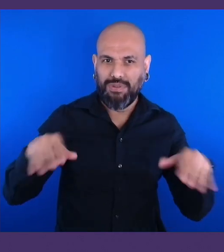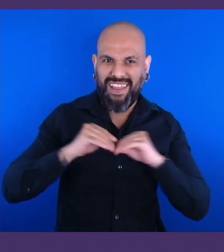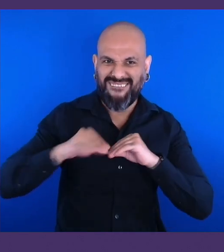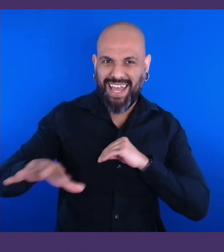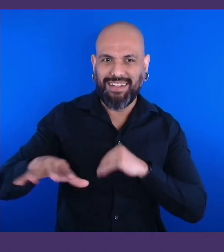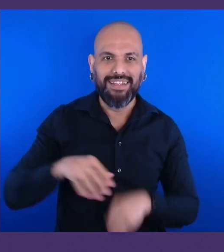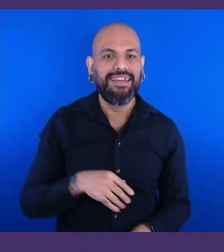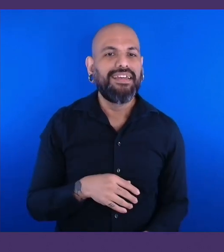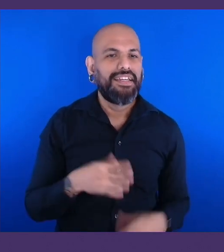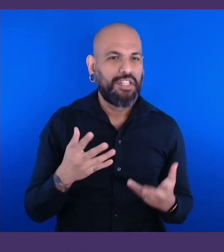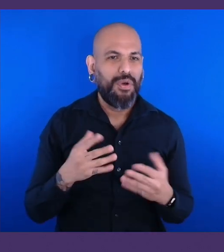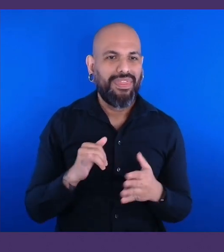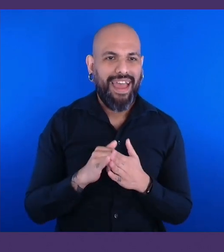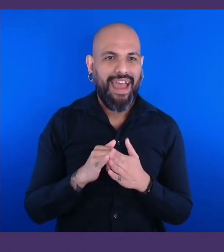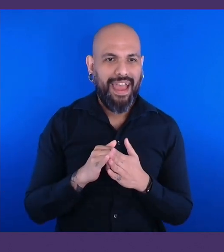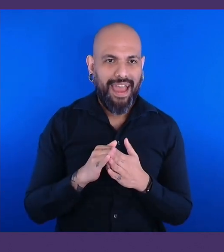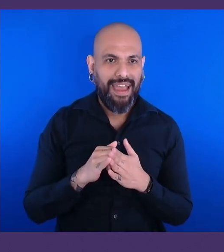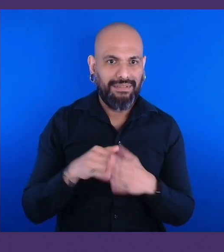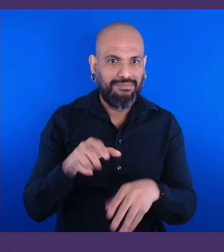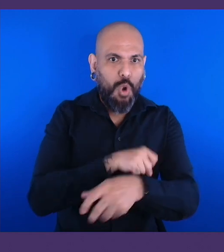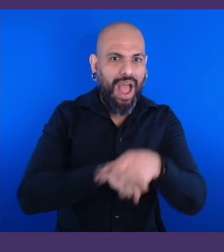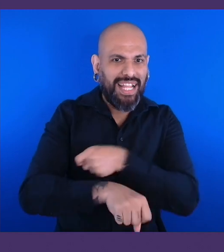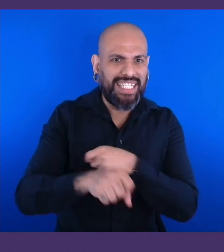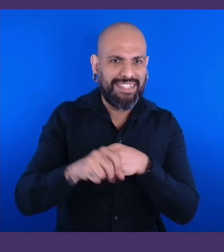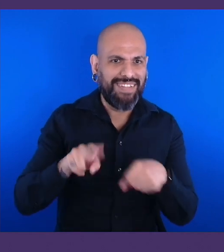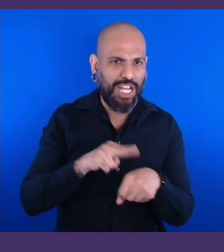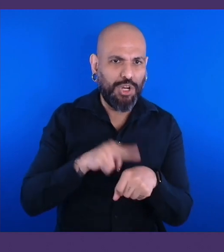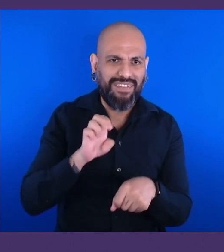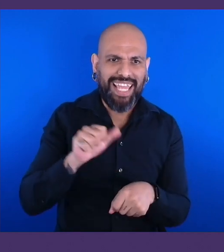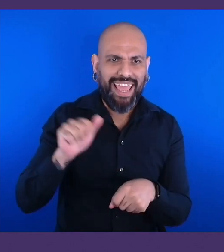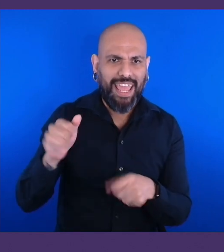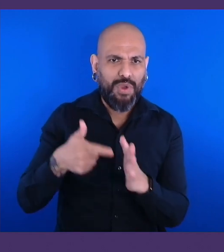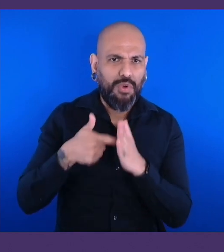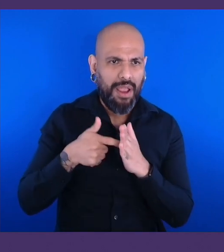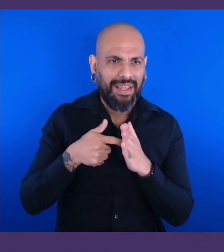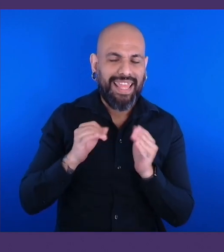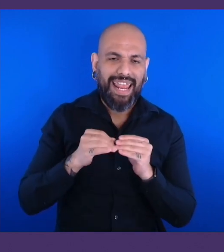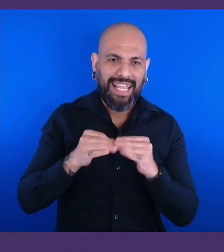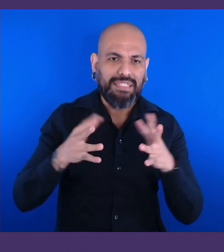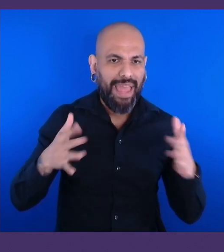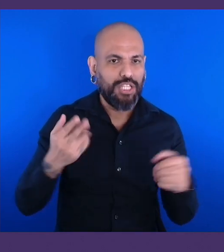of EAA requirements has expanded the use of accessible design